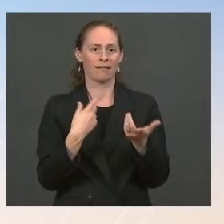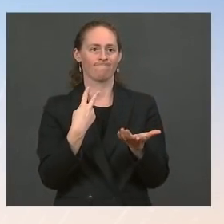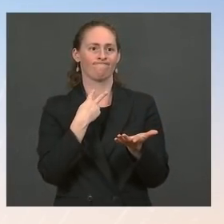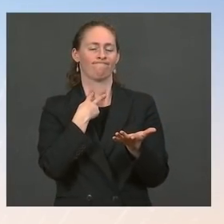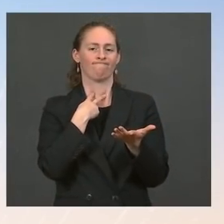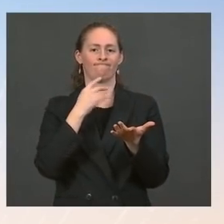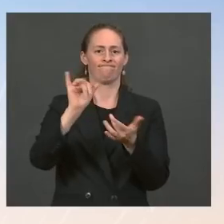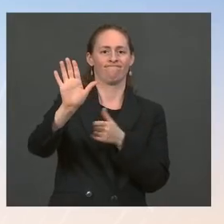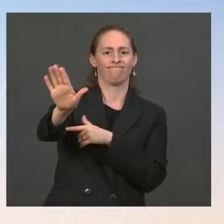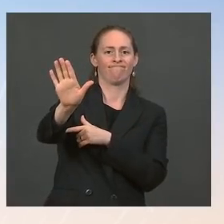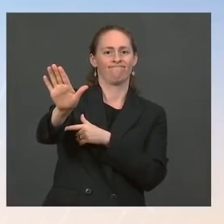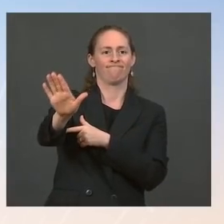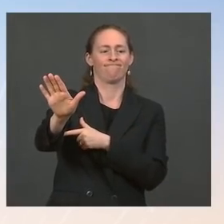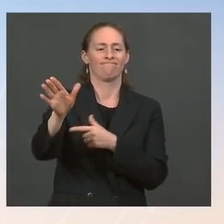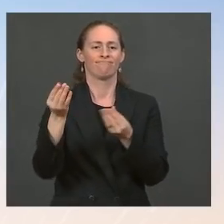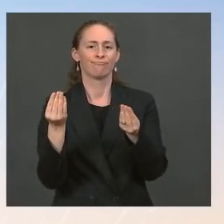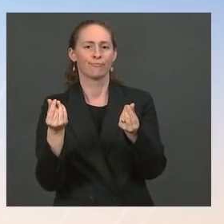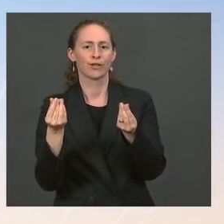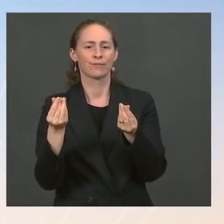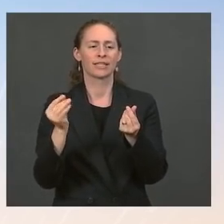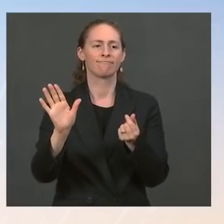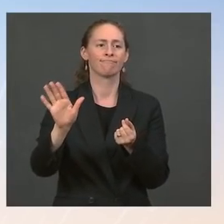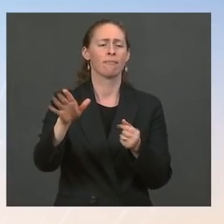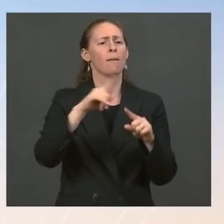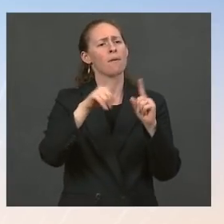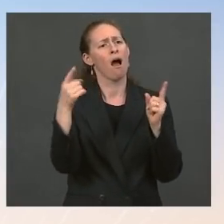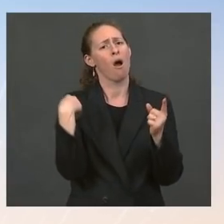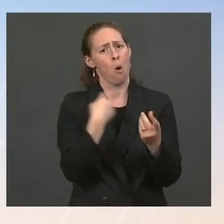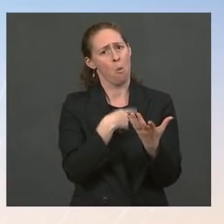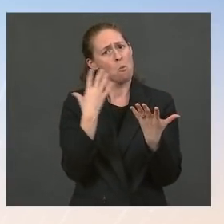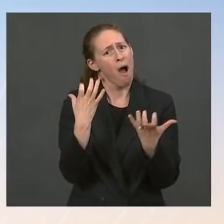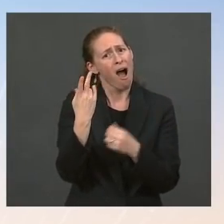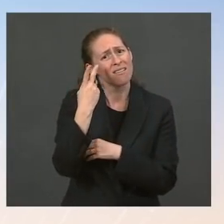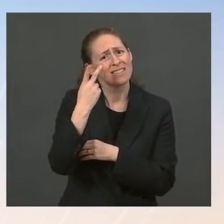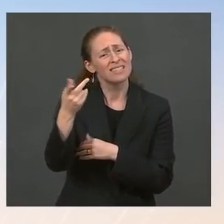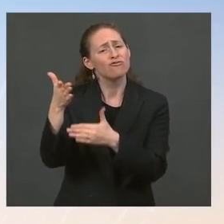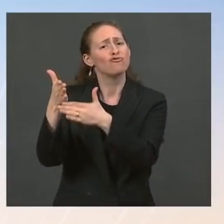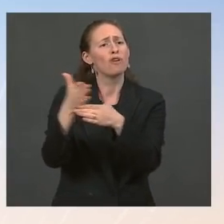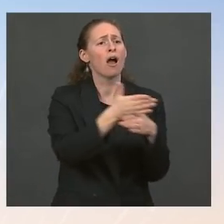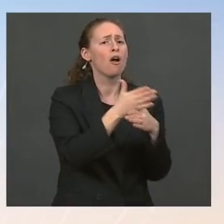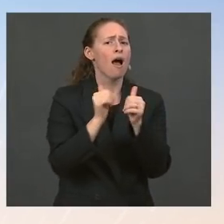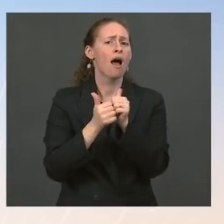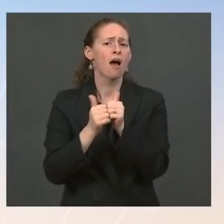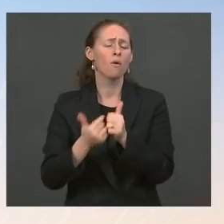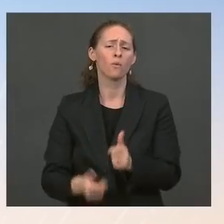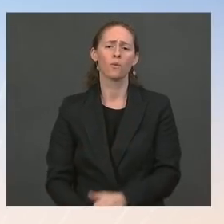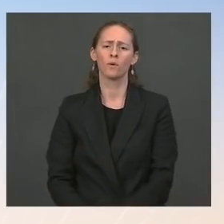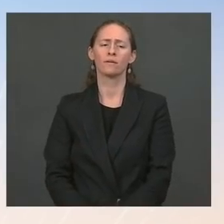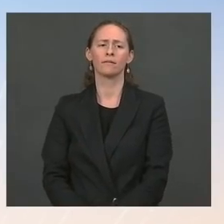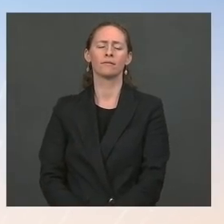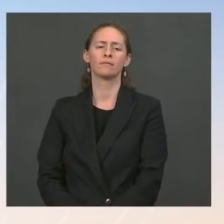we have been pretty crystal clear about what we'd like to see happen here. The Press: And let me just follow up on that. The Defense Production Act does give you certain tools.